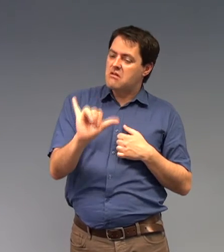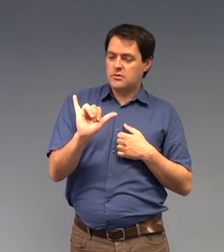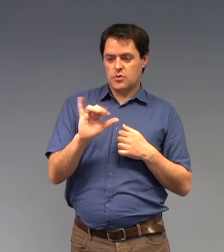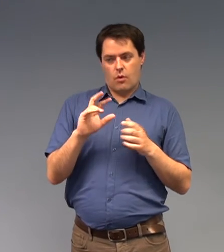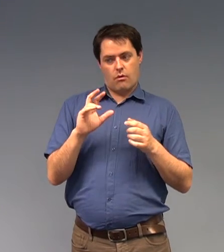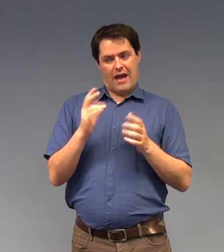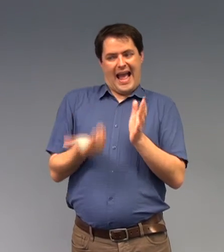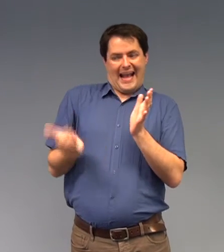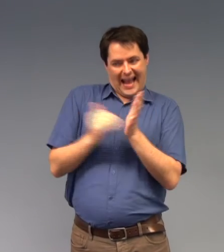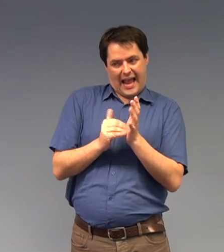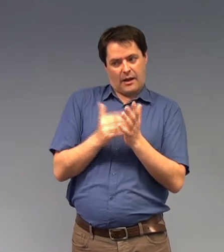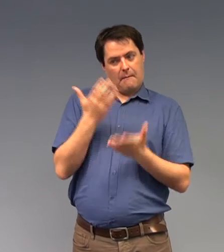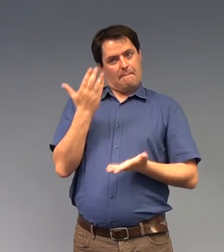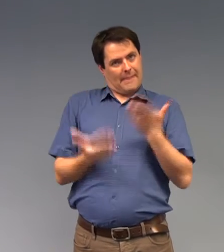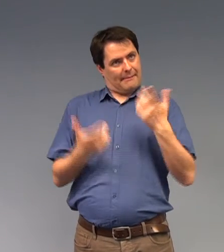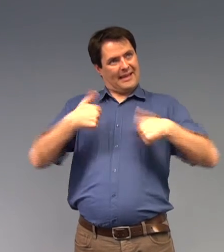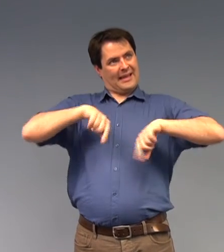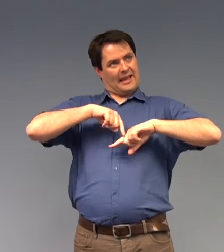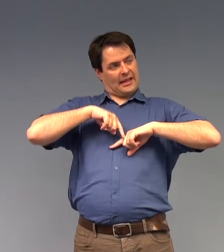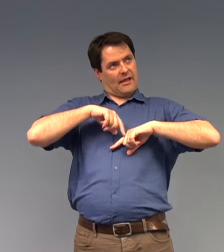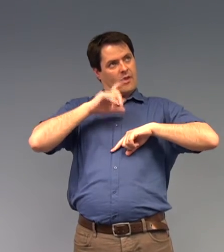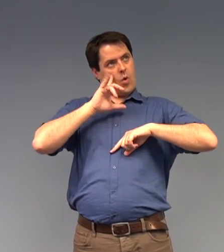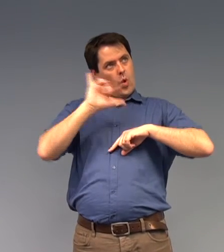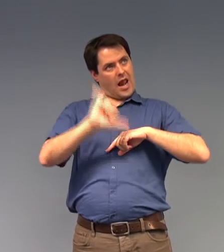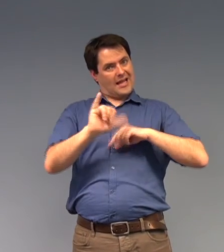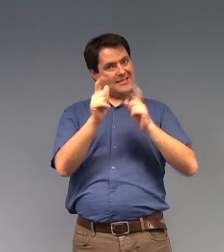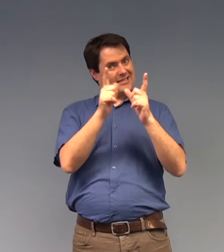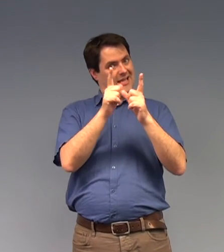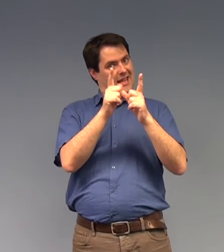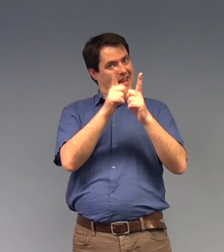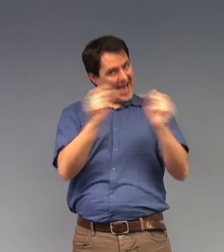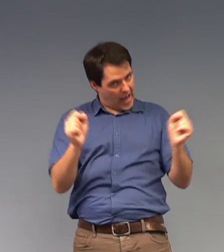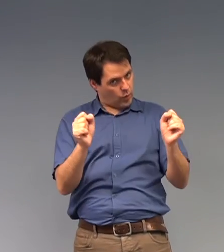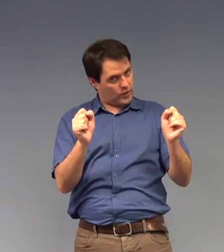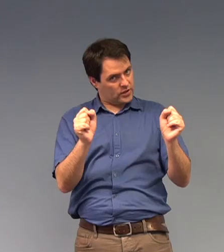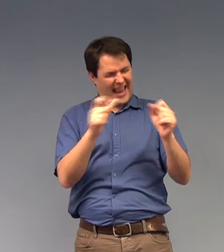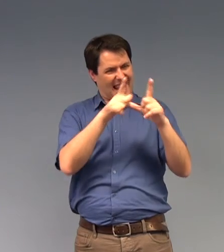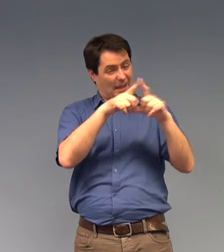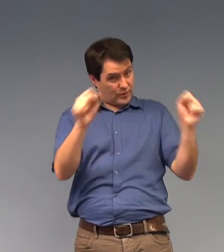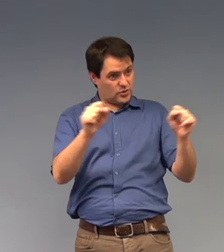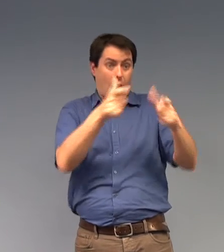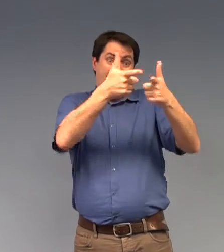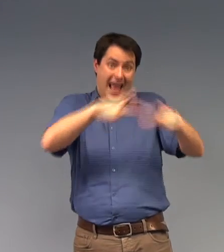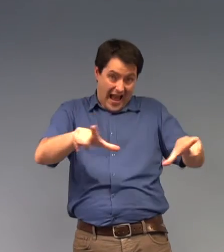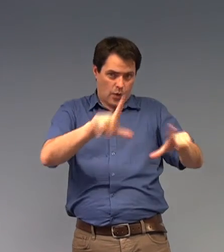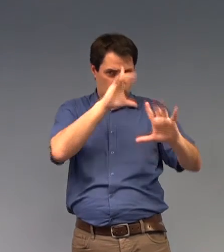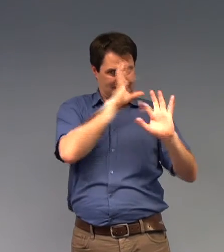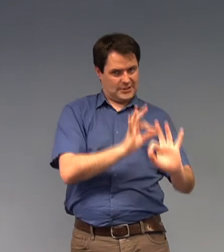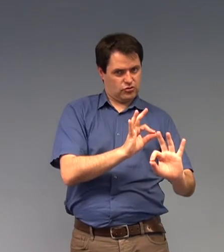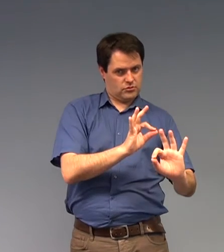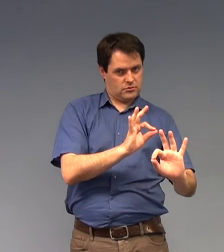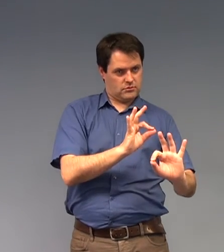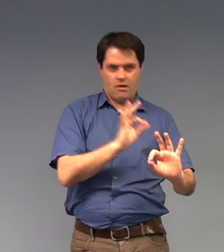But within that pragmatic context, it was understood to mean specifically "vaccine."